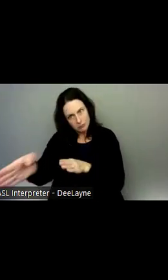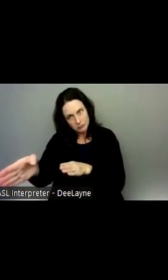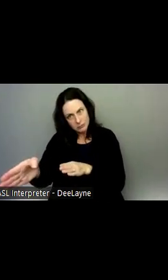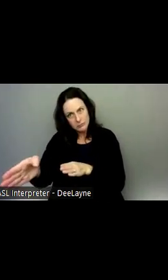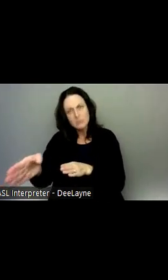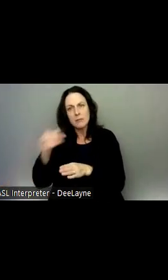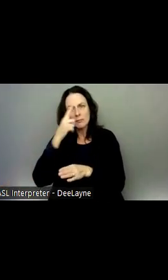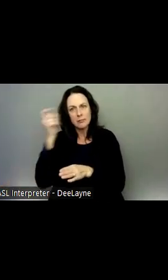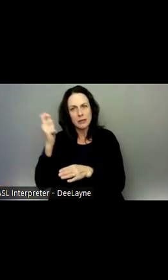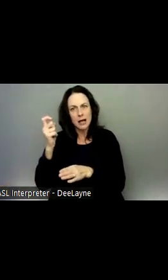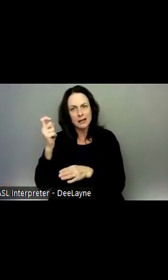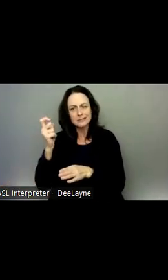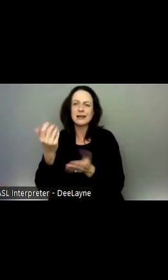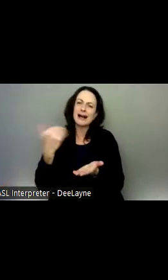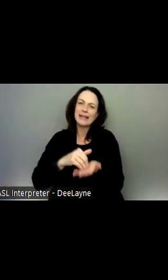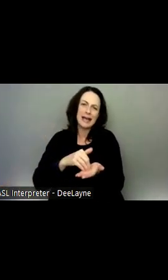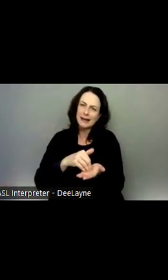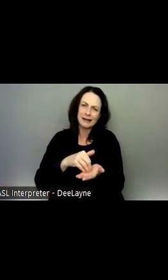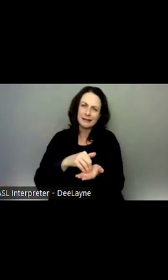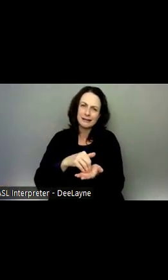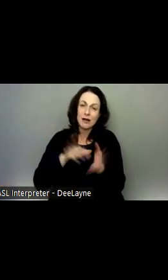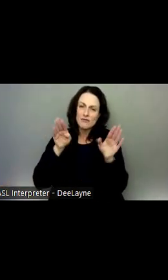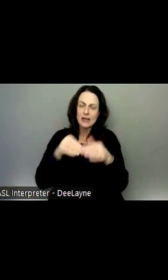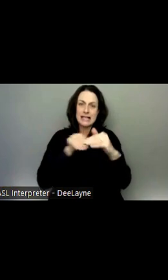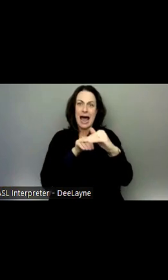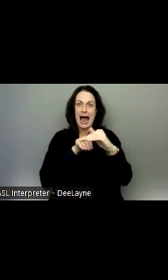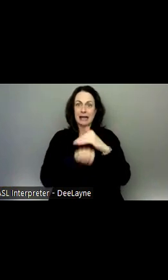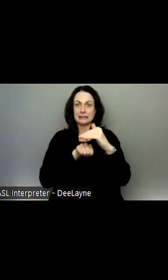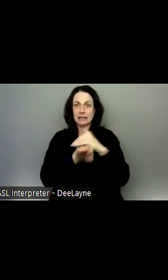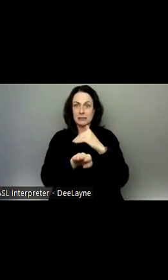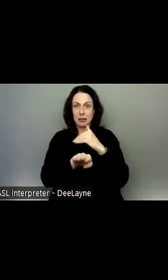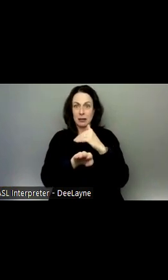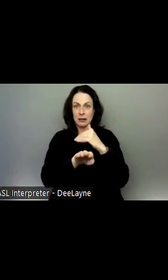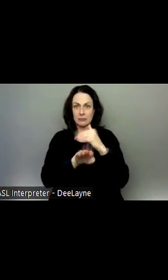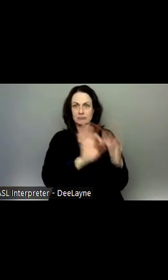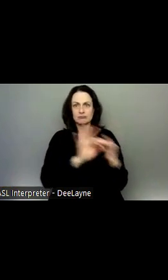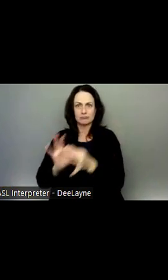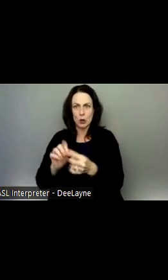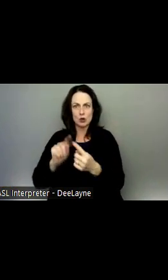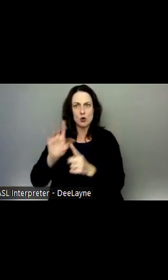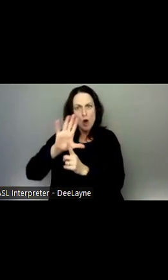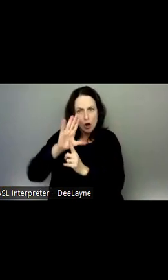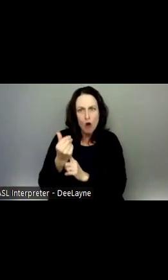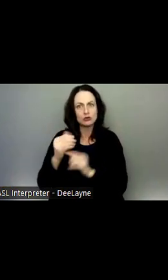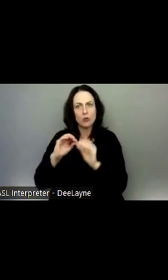Because again, the focus is on accessibility in cultural organizations and institutions